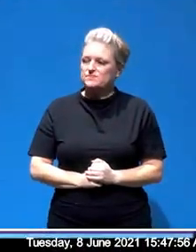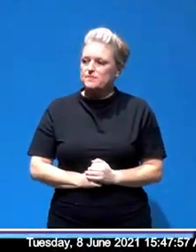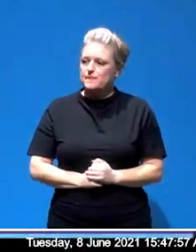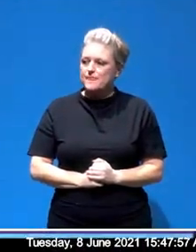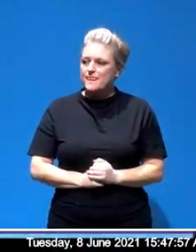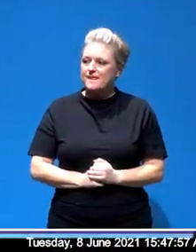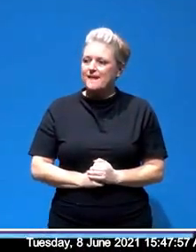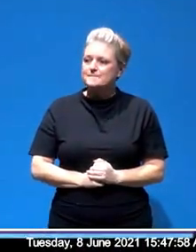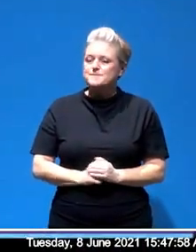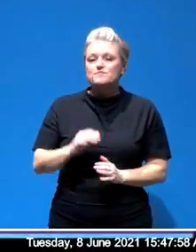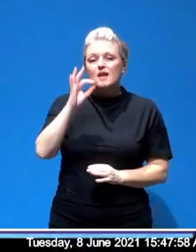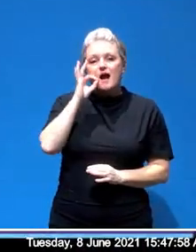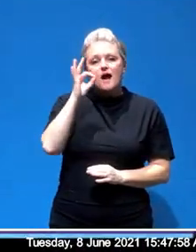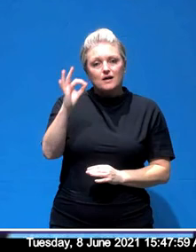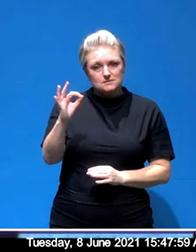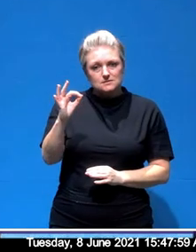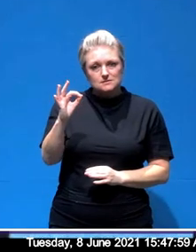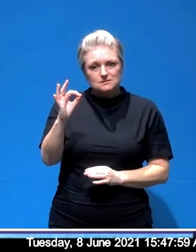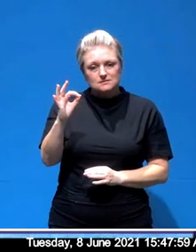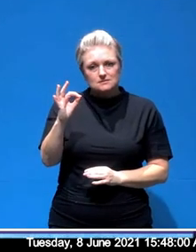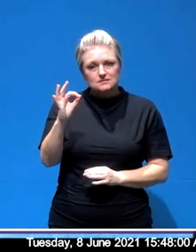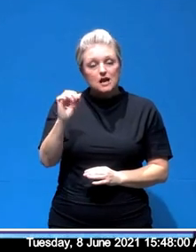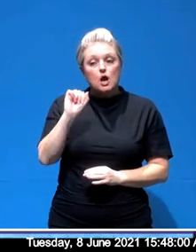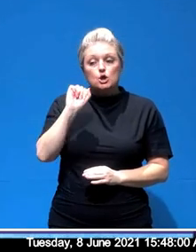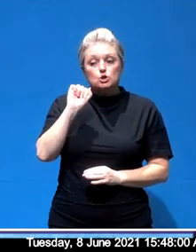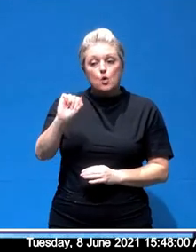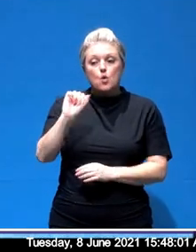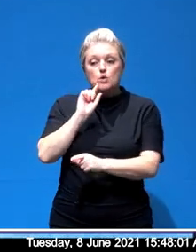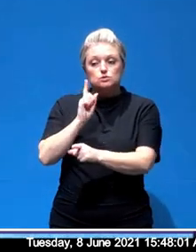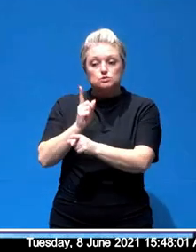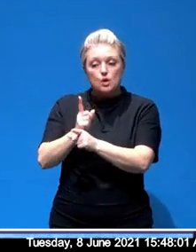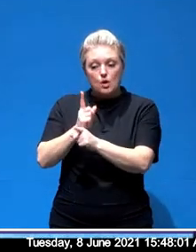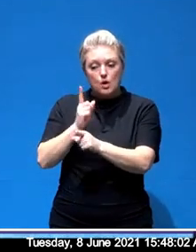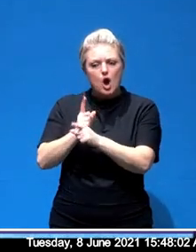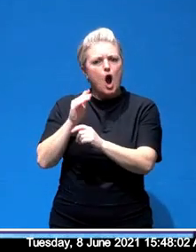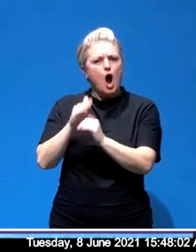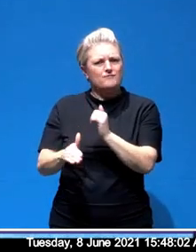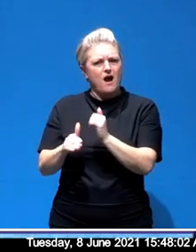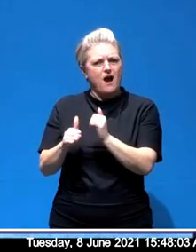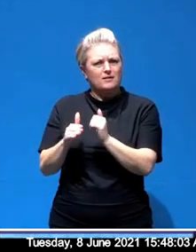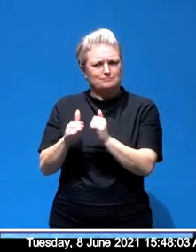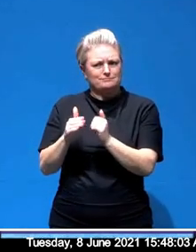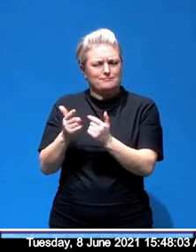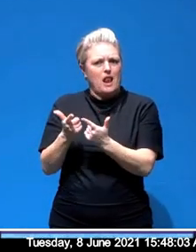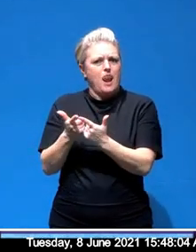I want to take you back to your evidence before about certain trigger words that could trigger an escalation in RiskMan.